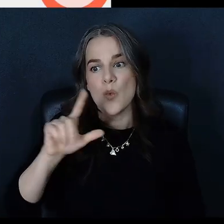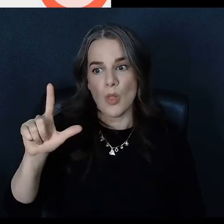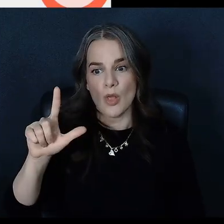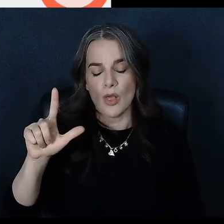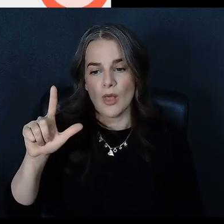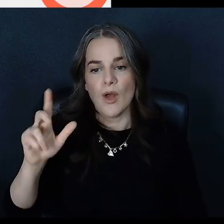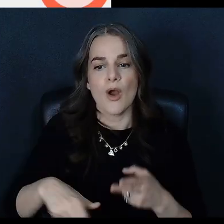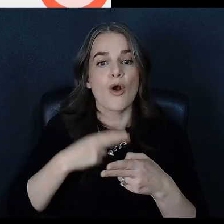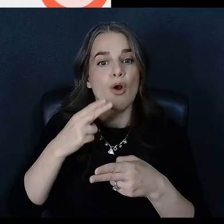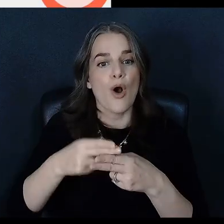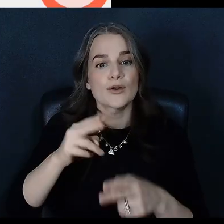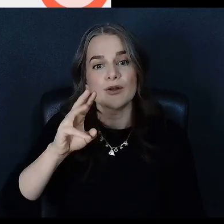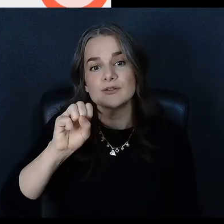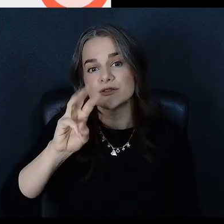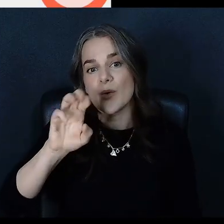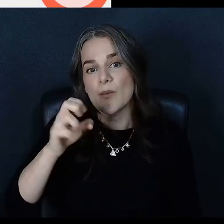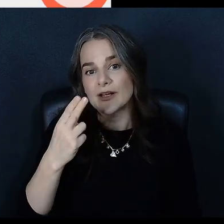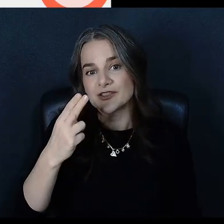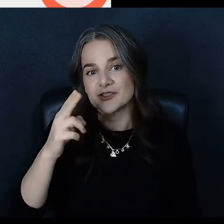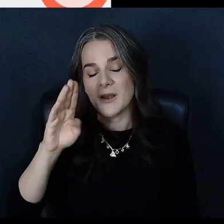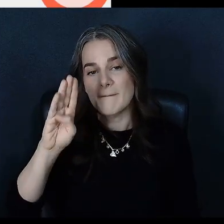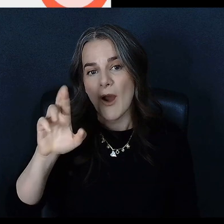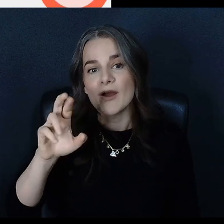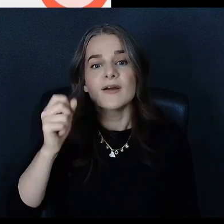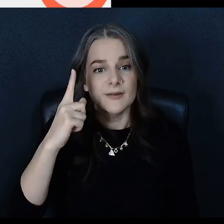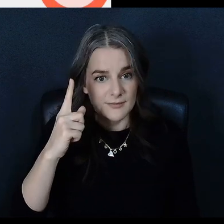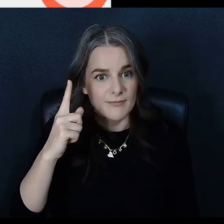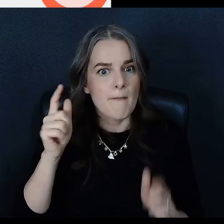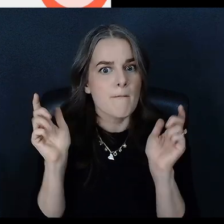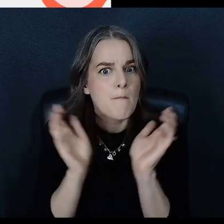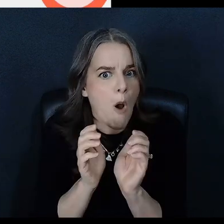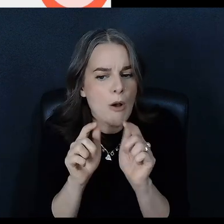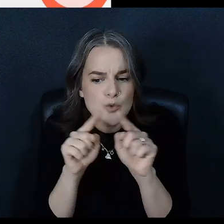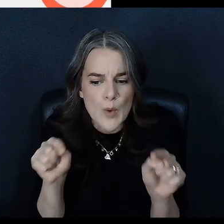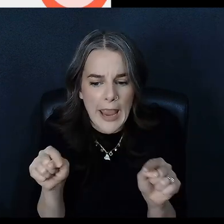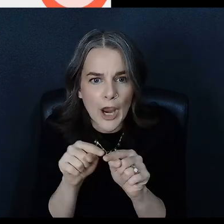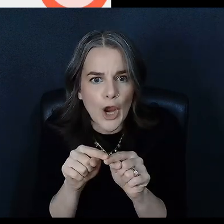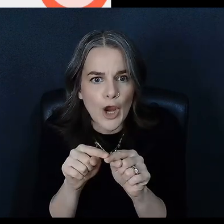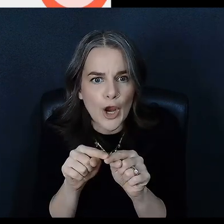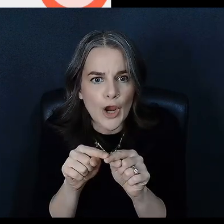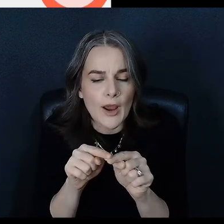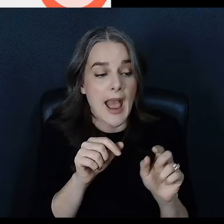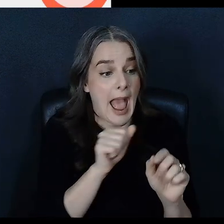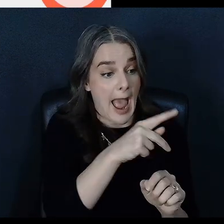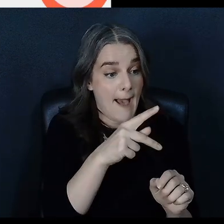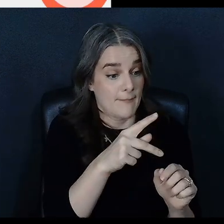It's a small little square. It connects to an app that you put on a smartphone or a tablet.